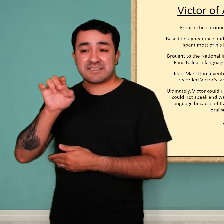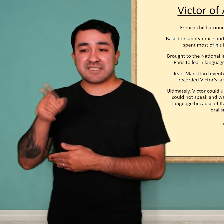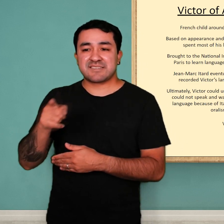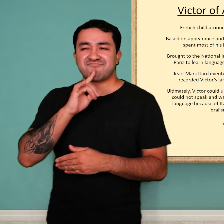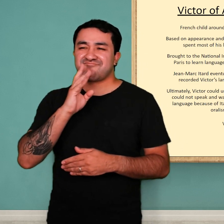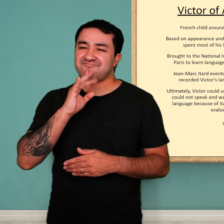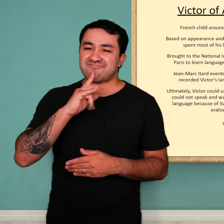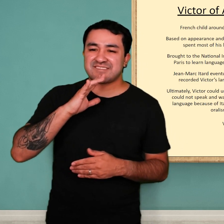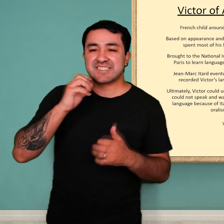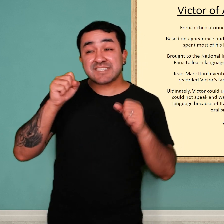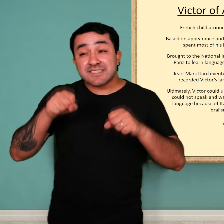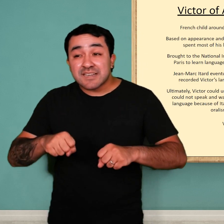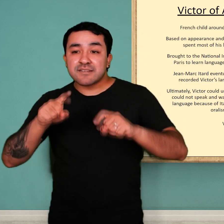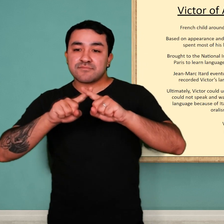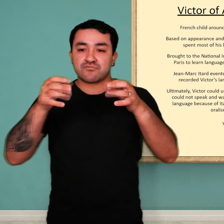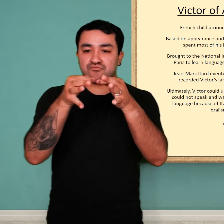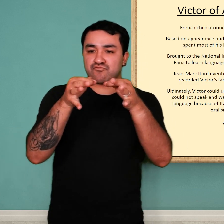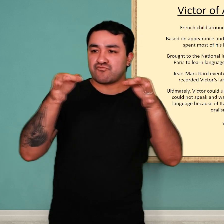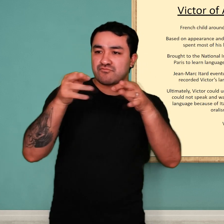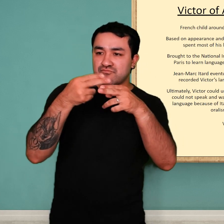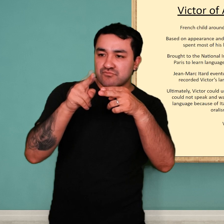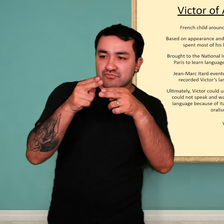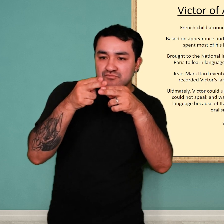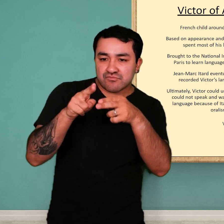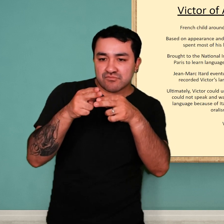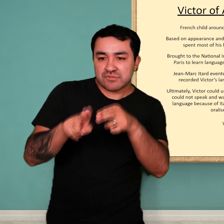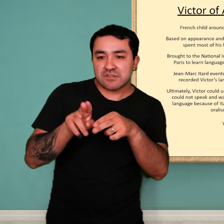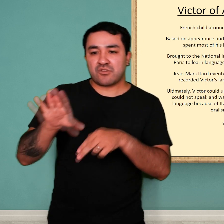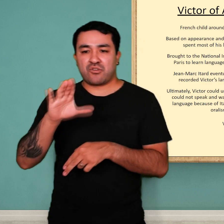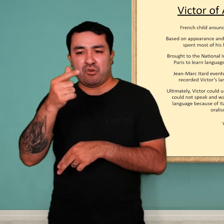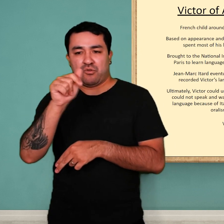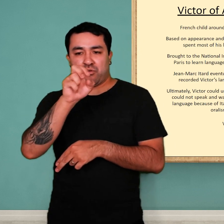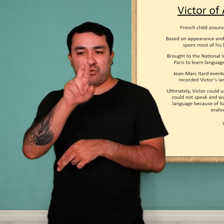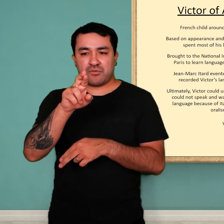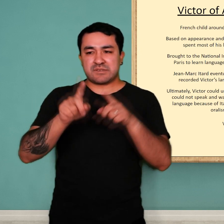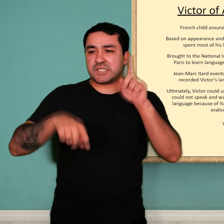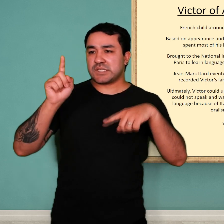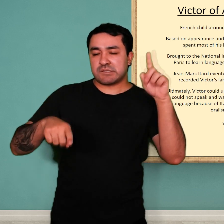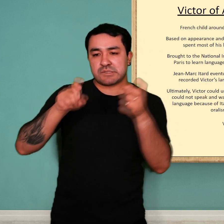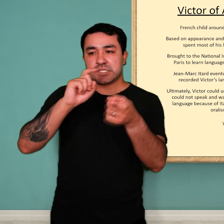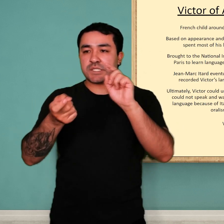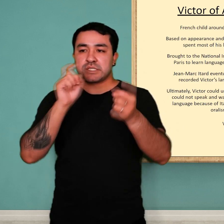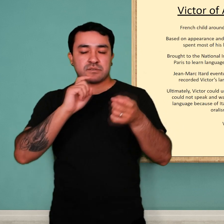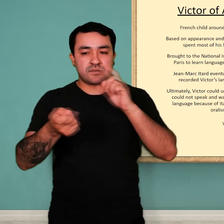the grammar she knew. However, she was able to understand and produce longer utterances.